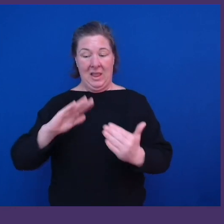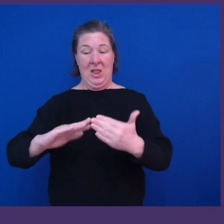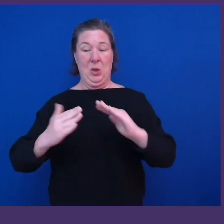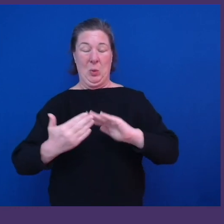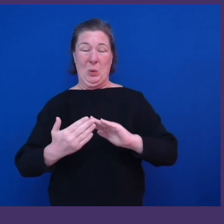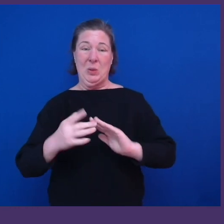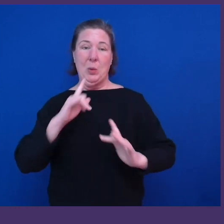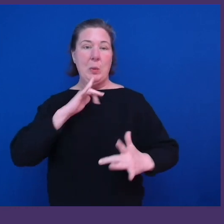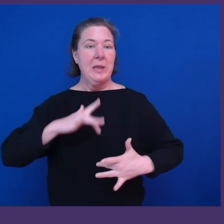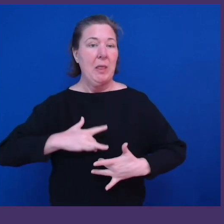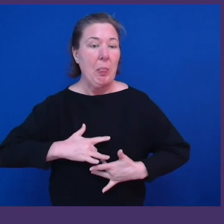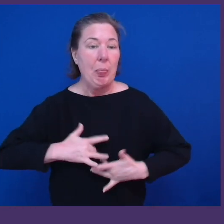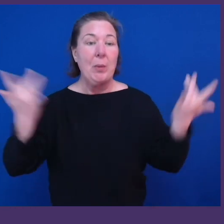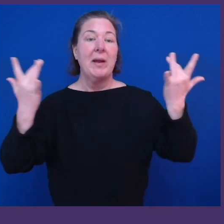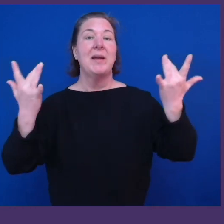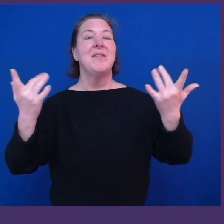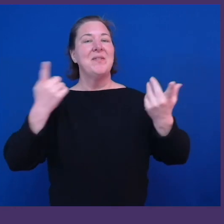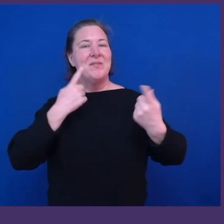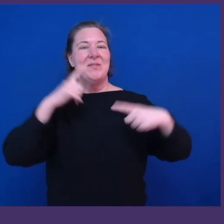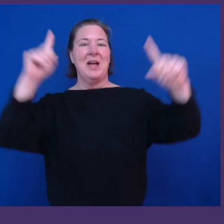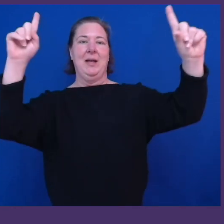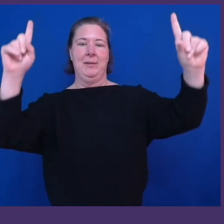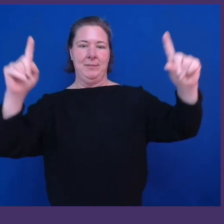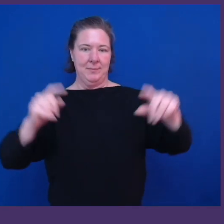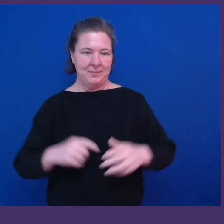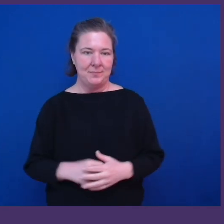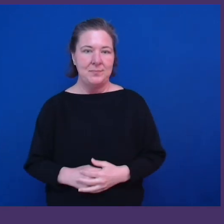that this finally happened and further thrilled